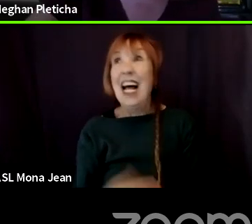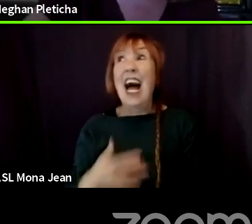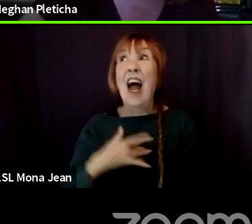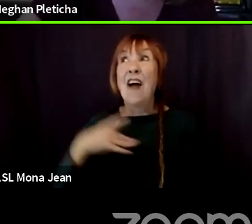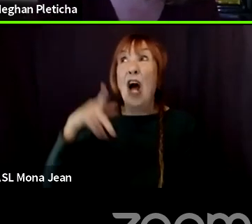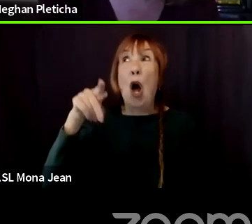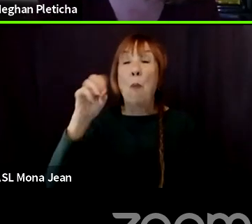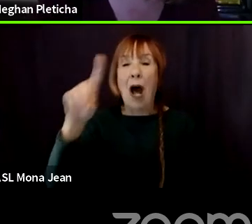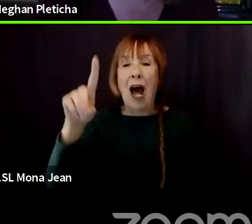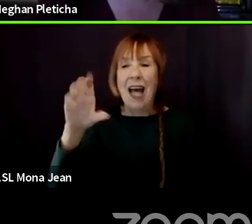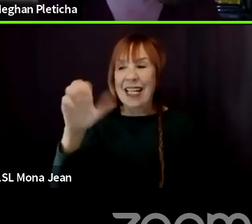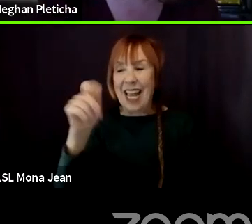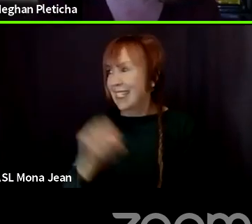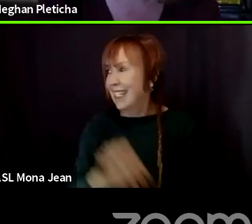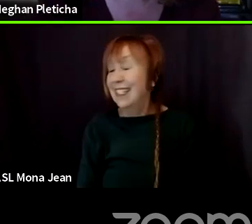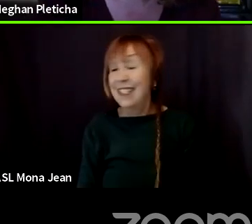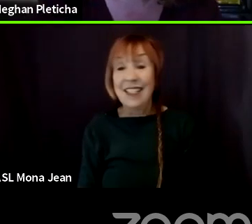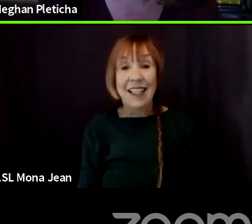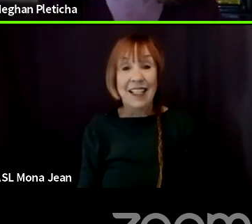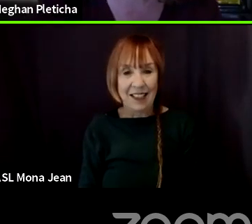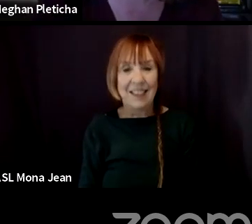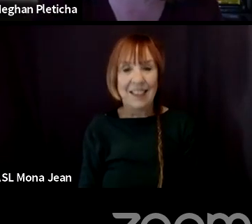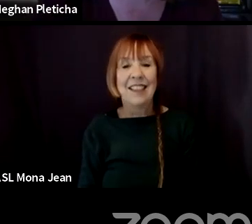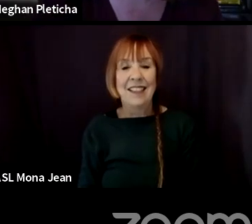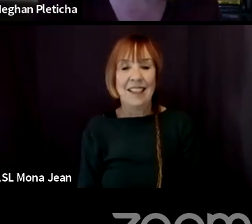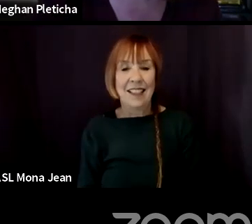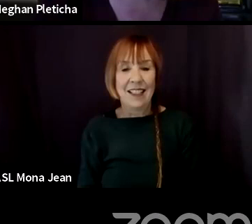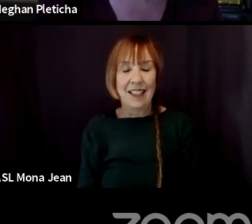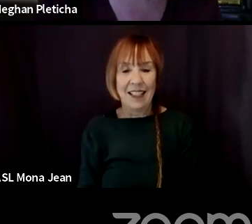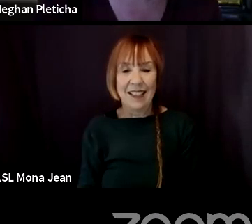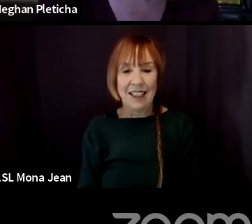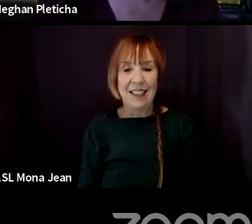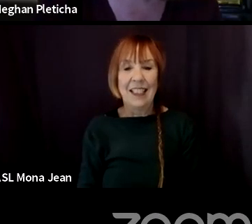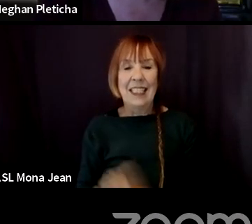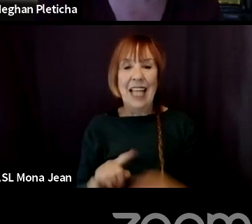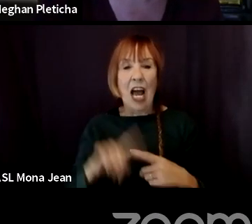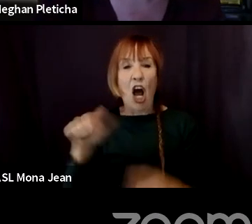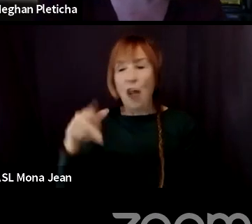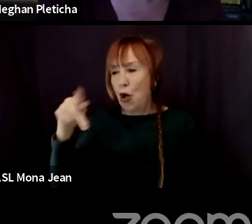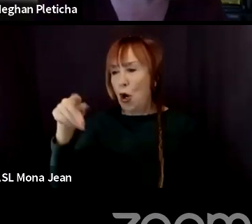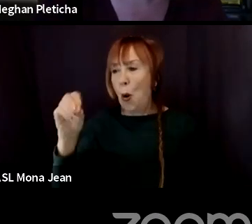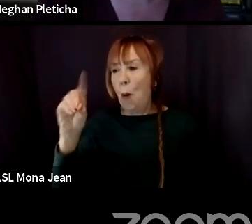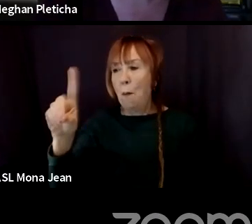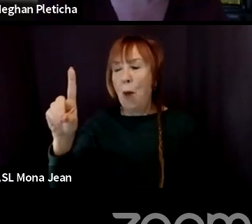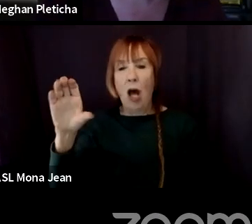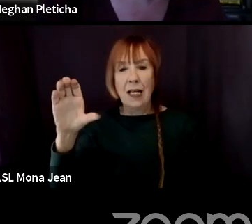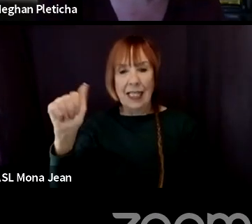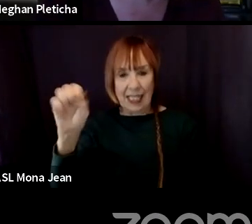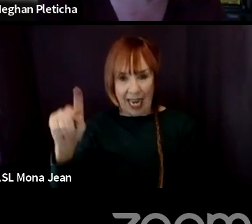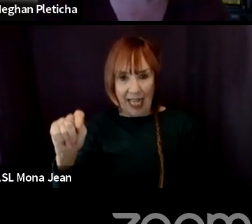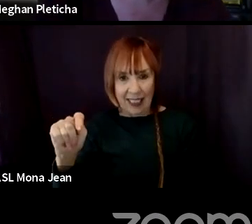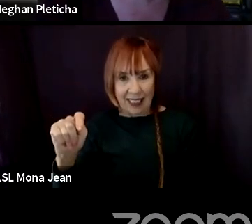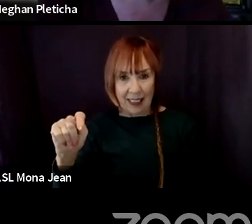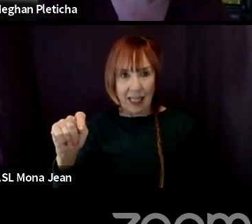Oh, yeah, well, the good is I'll give you some other podcast resources 'cause I listened to a ton of podcasts.